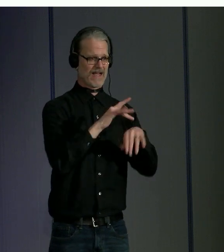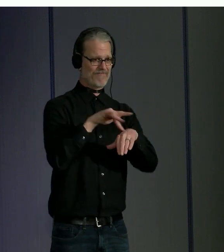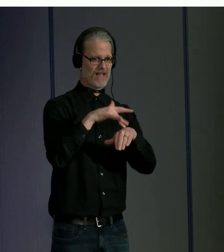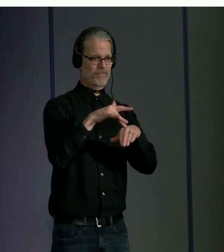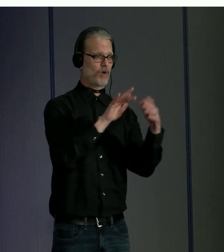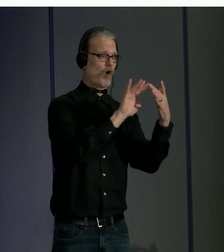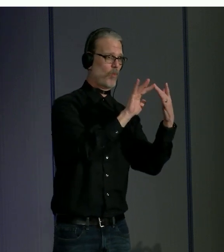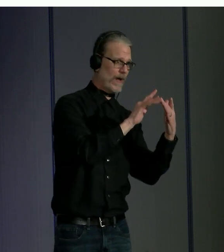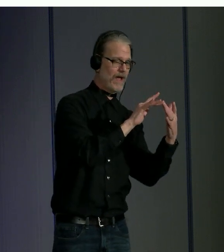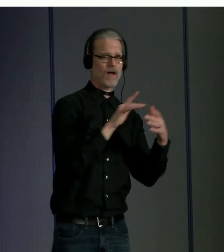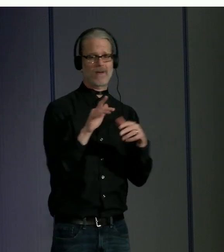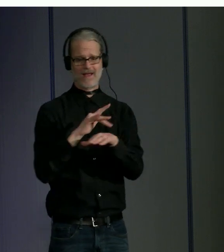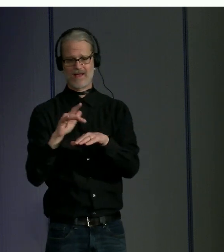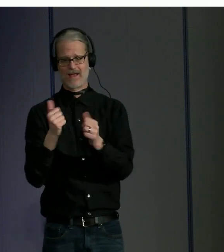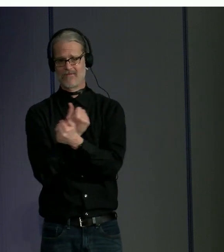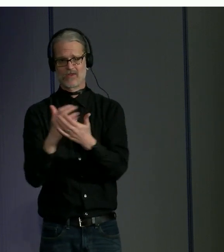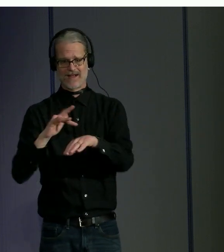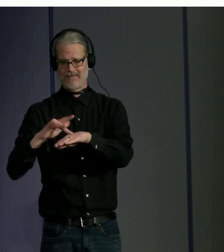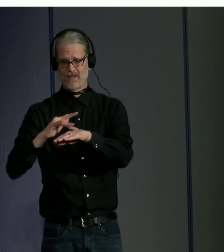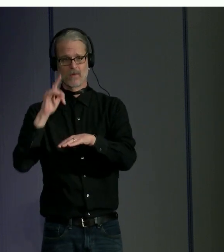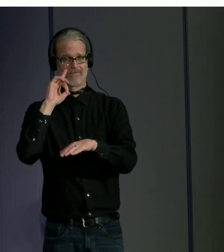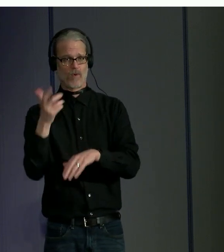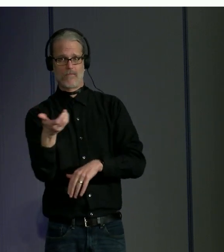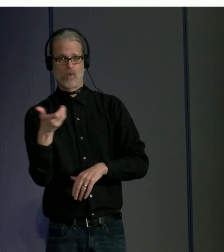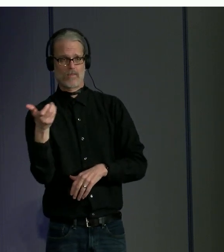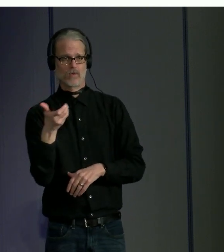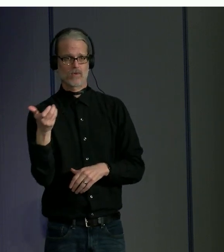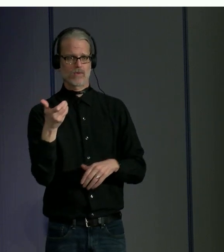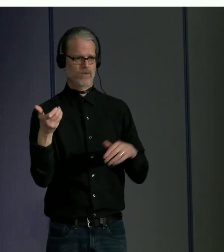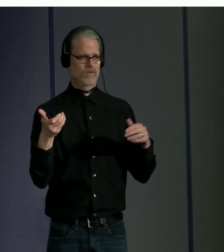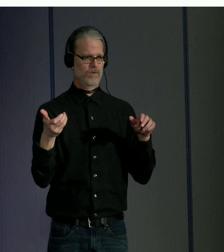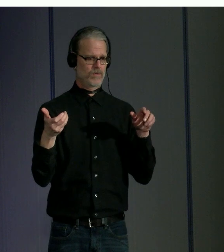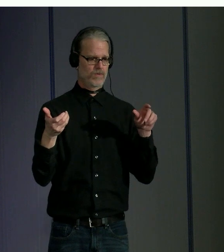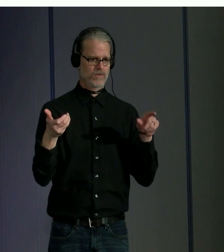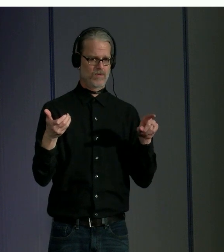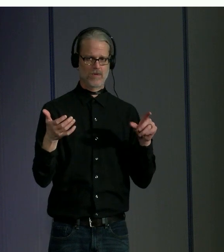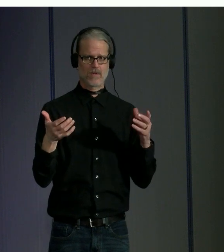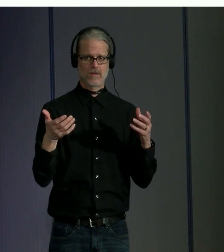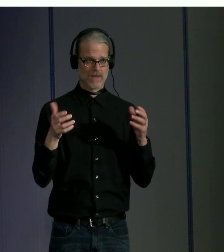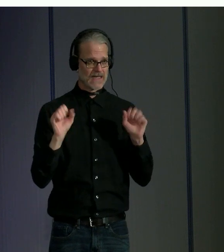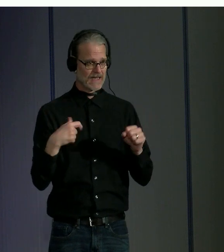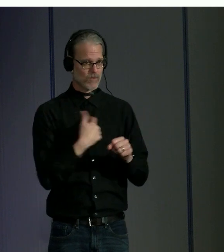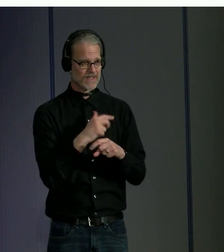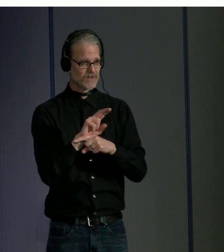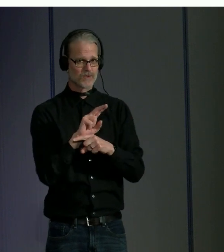we have for mobile, would it be possible to, like, use a simplified version of the web